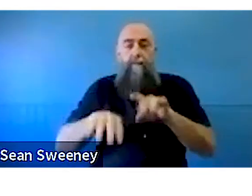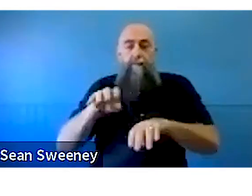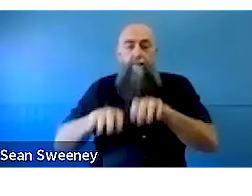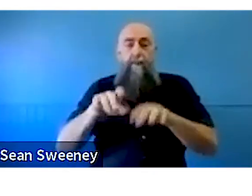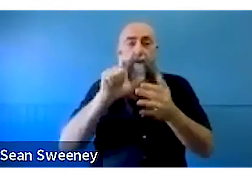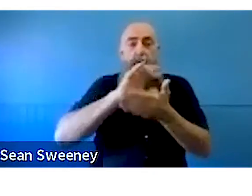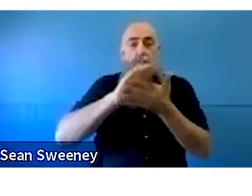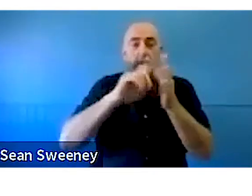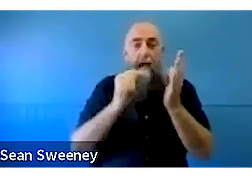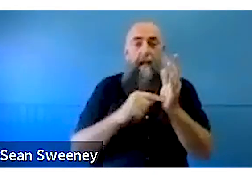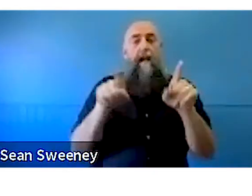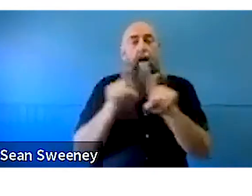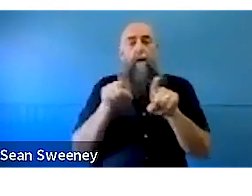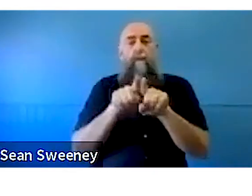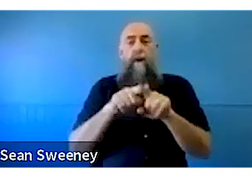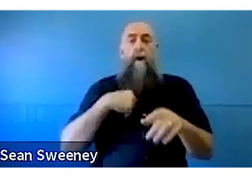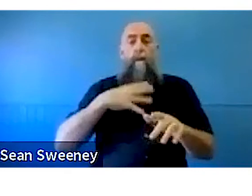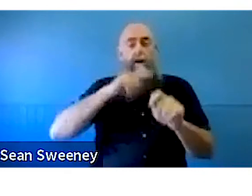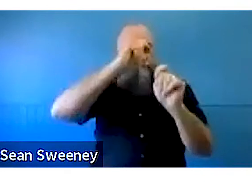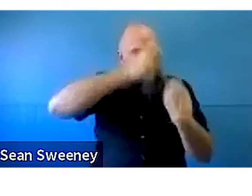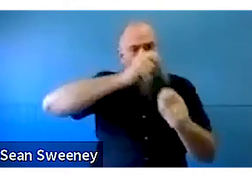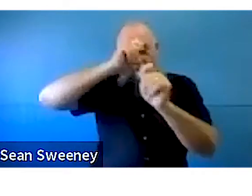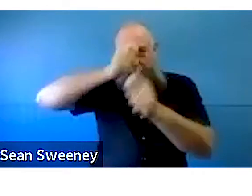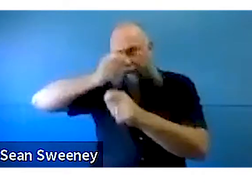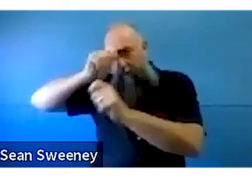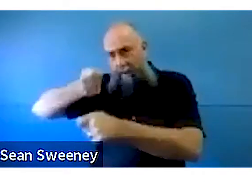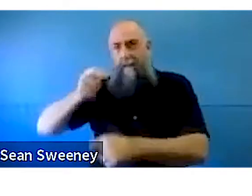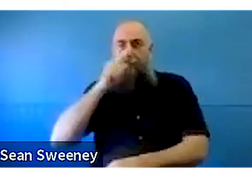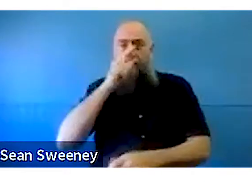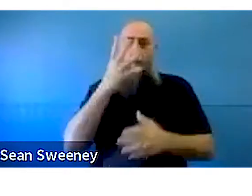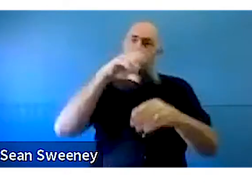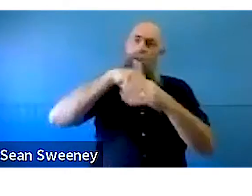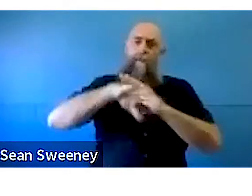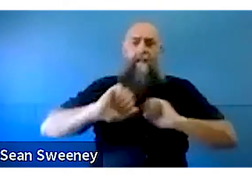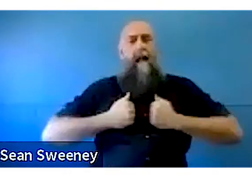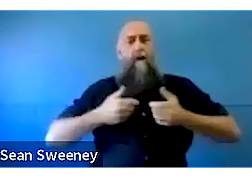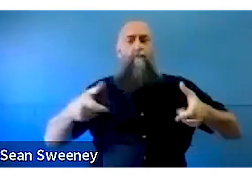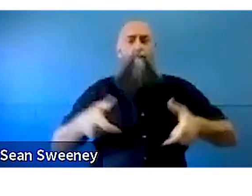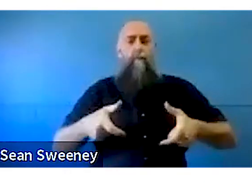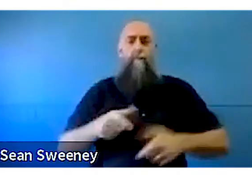Indigenous people in the group, invite people in the chat to tell